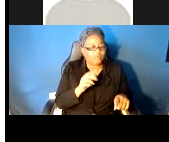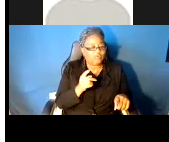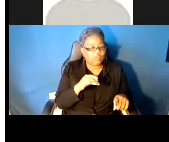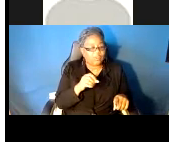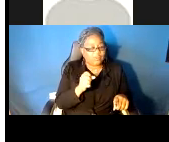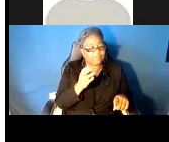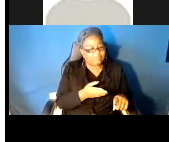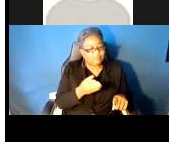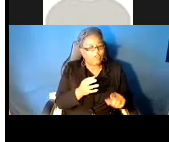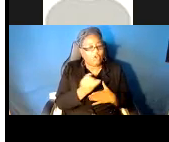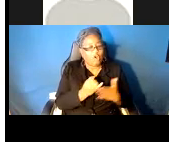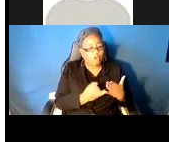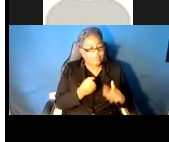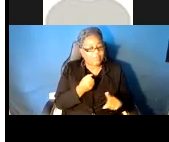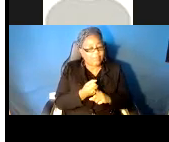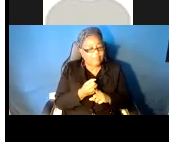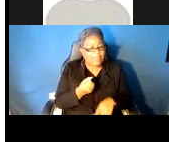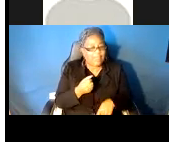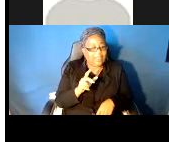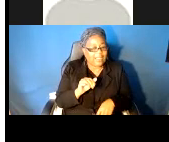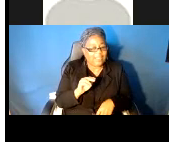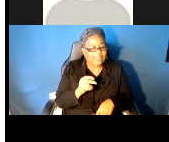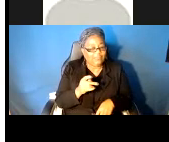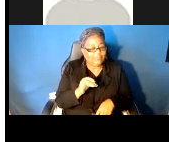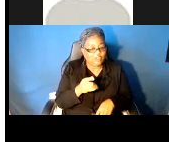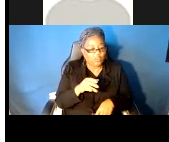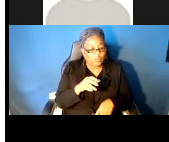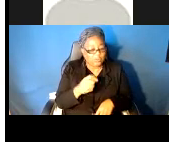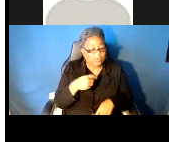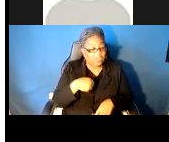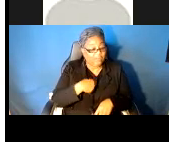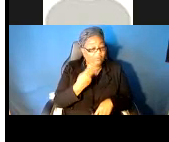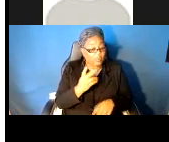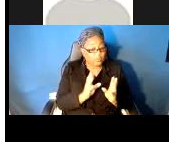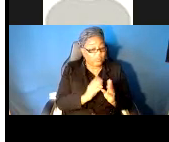In a meeting with us, please know two types of meetings are available,